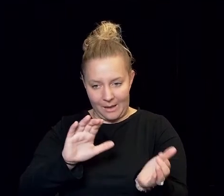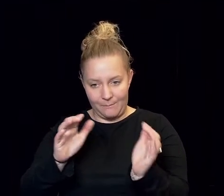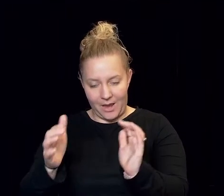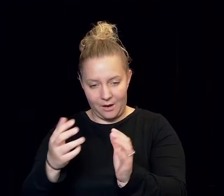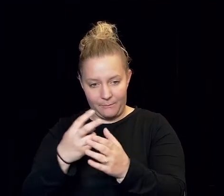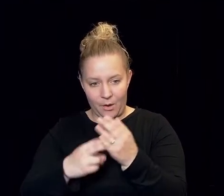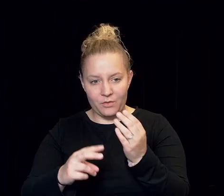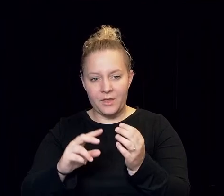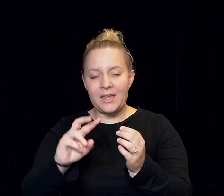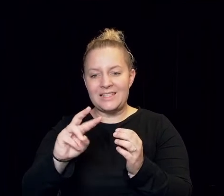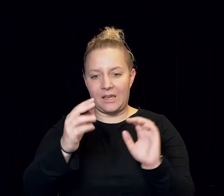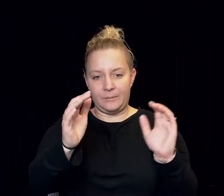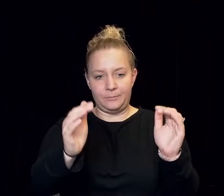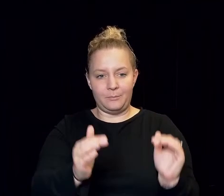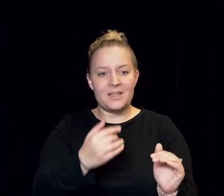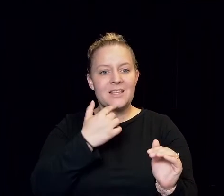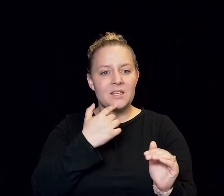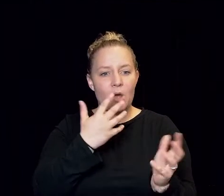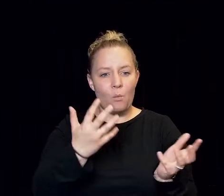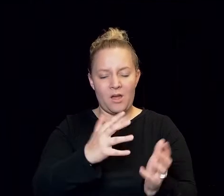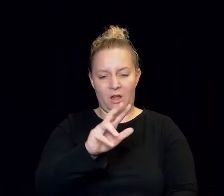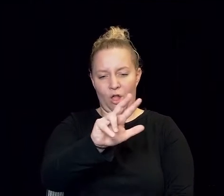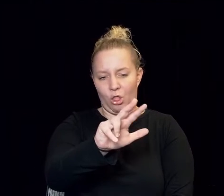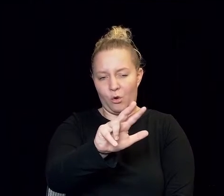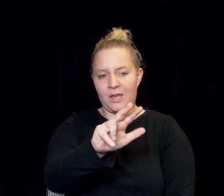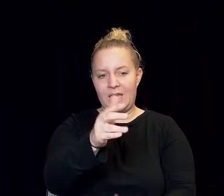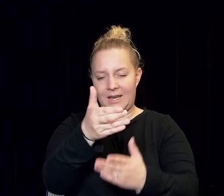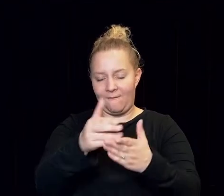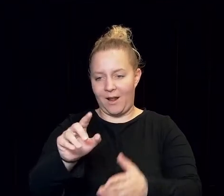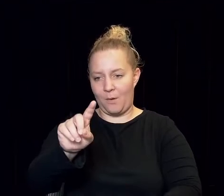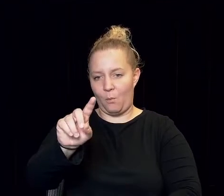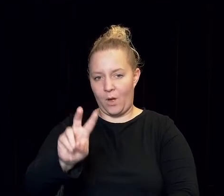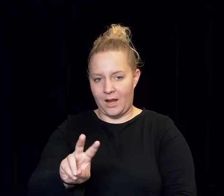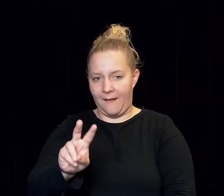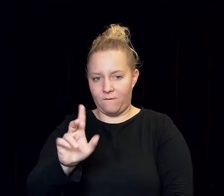says "what is 3 divided by 1/2 going to look like?" We're going to draw a picture